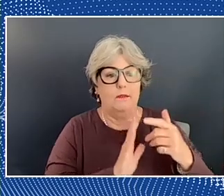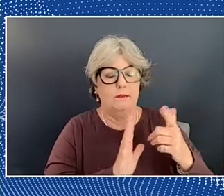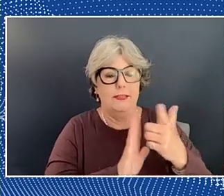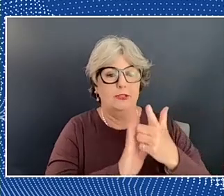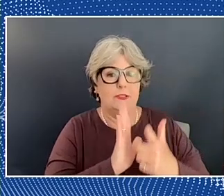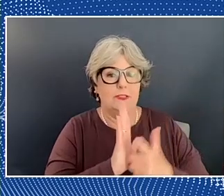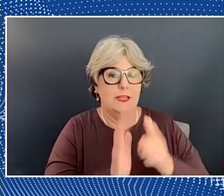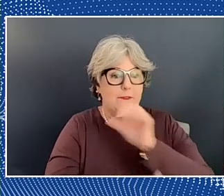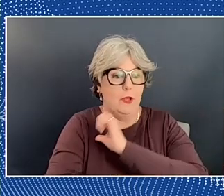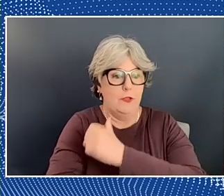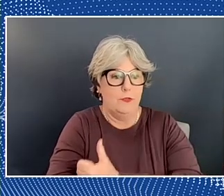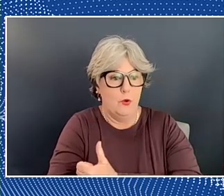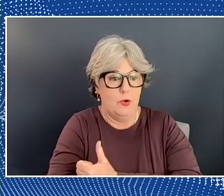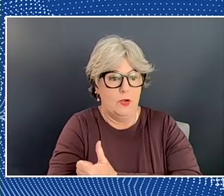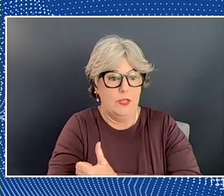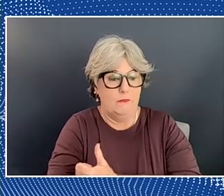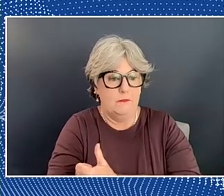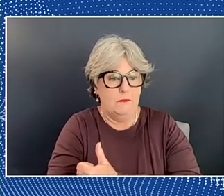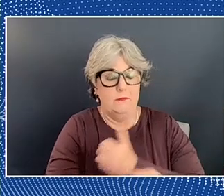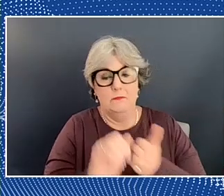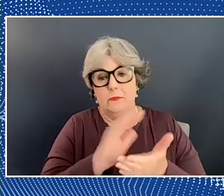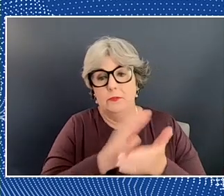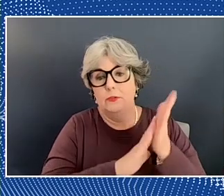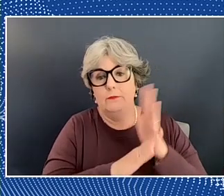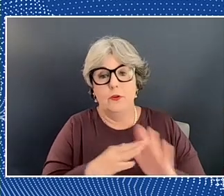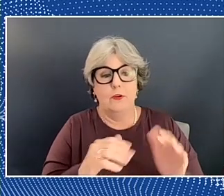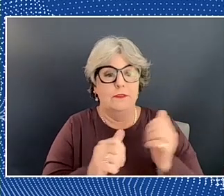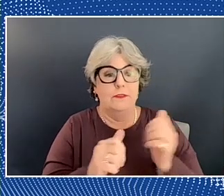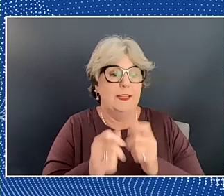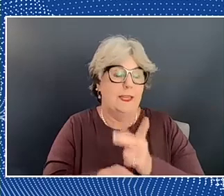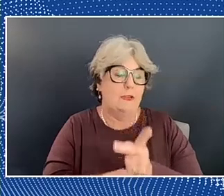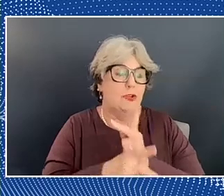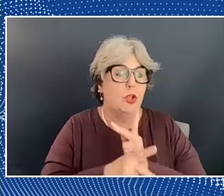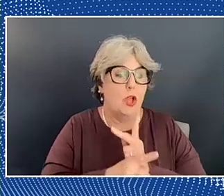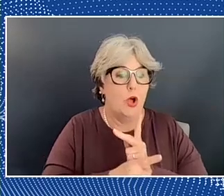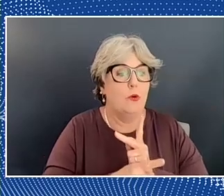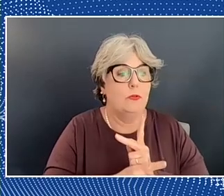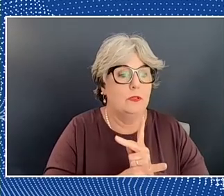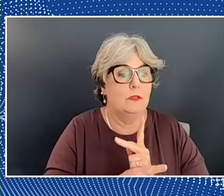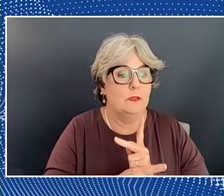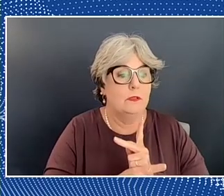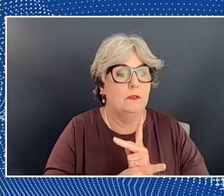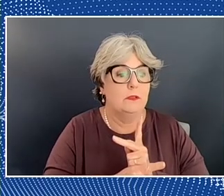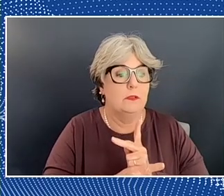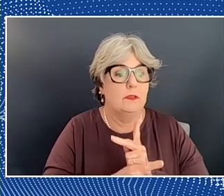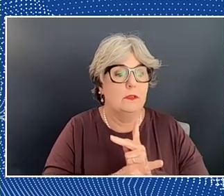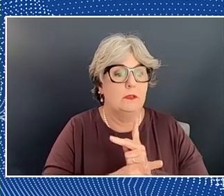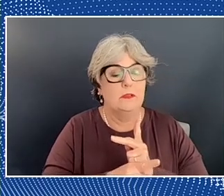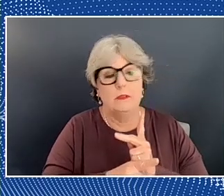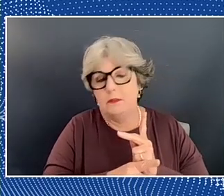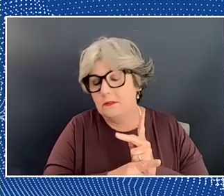essentially forgive each and every loan as a matter- as a matter of policy.